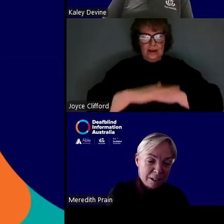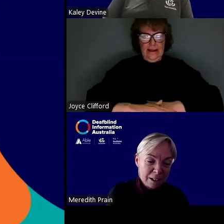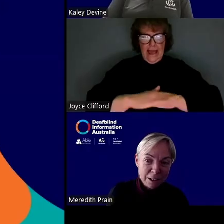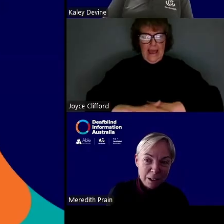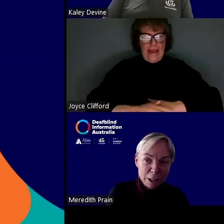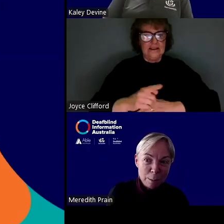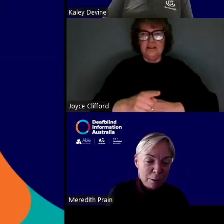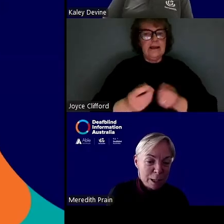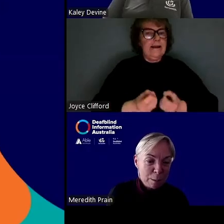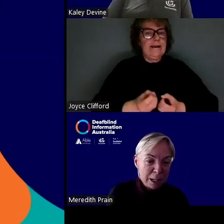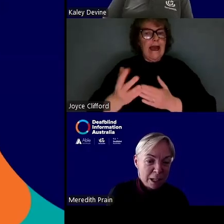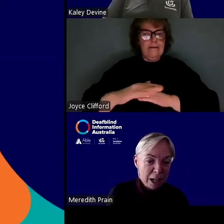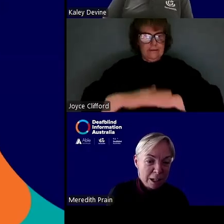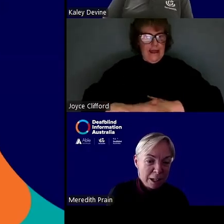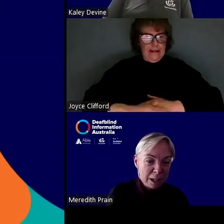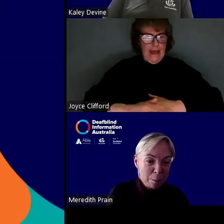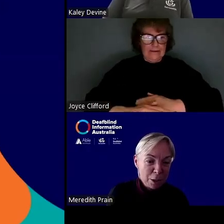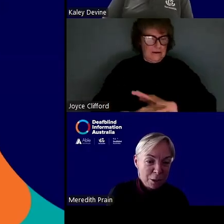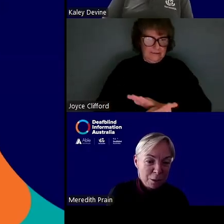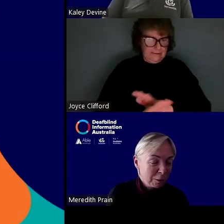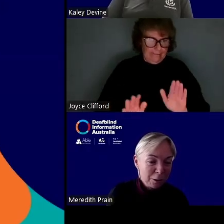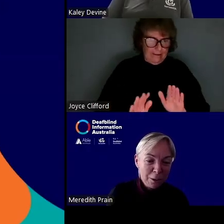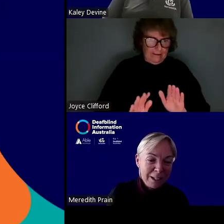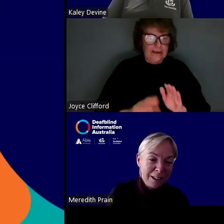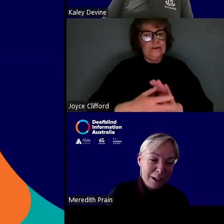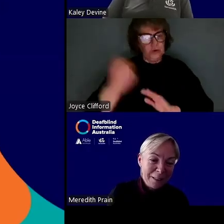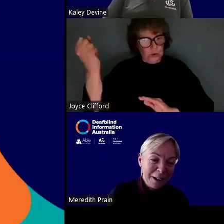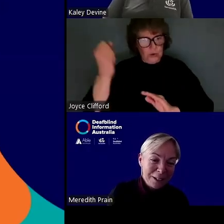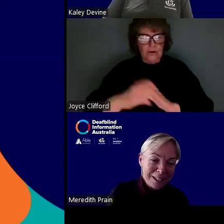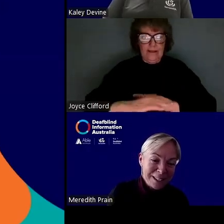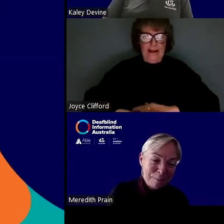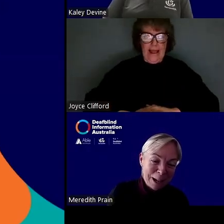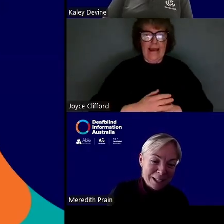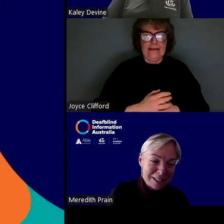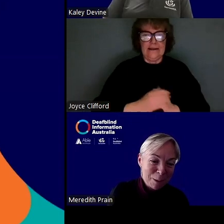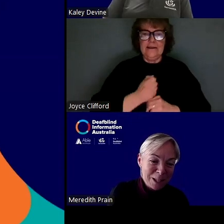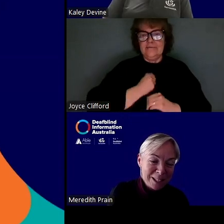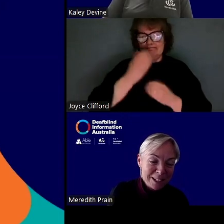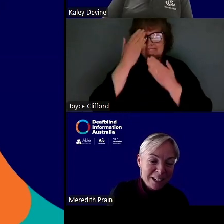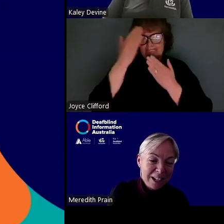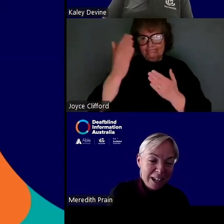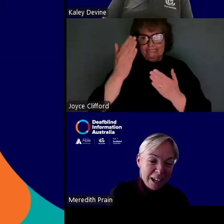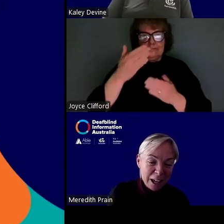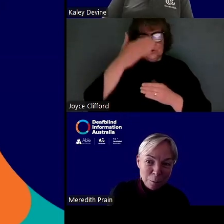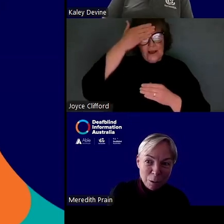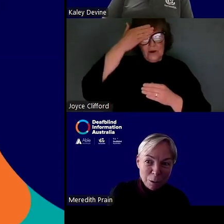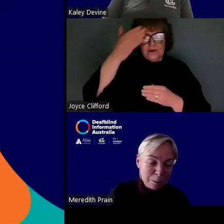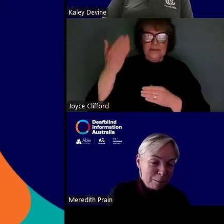And I'd like to pay respect to Aboriginal, sorry Elders past and present and welcome